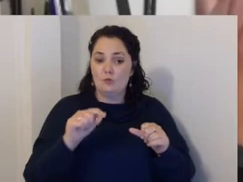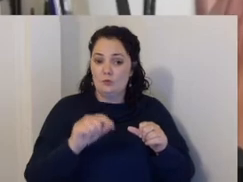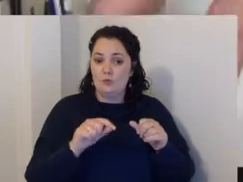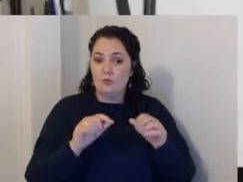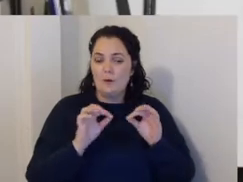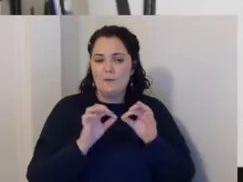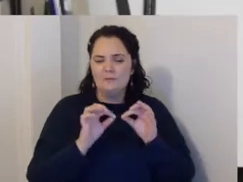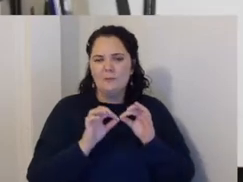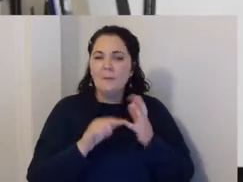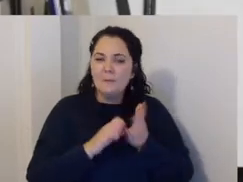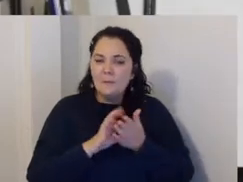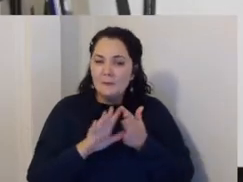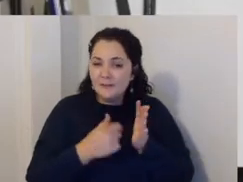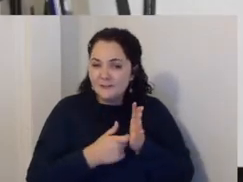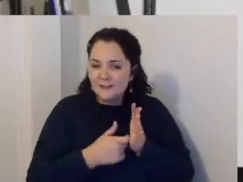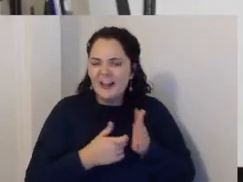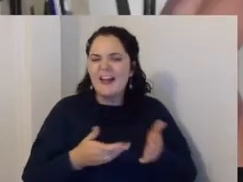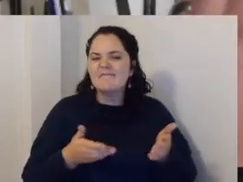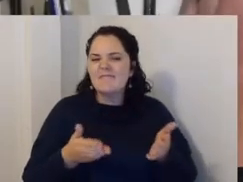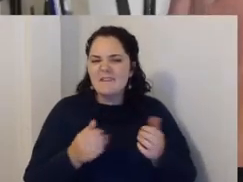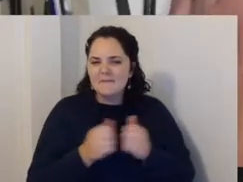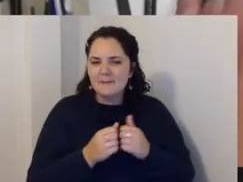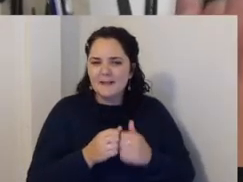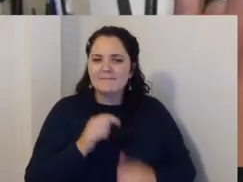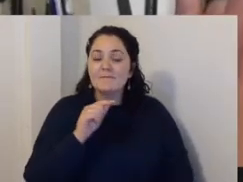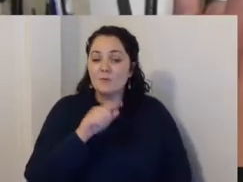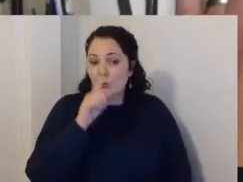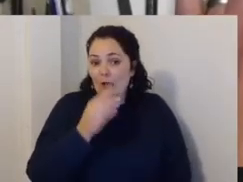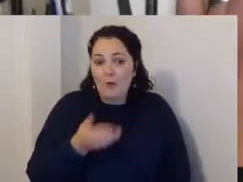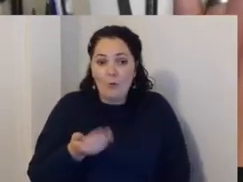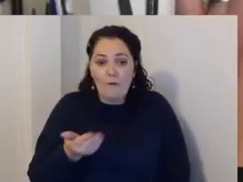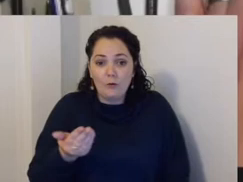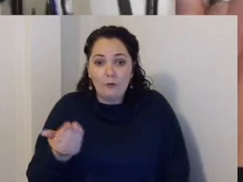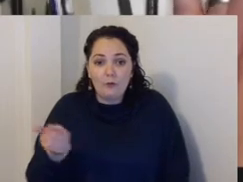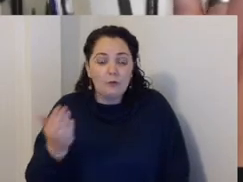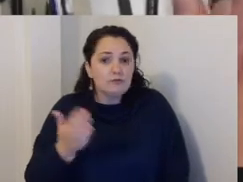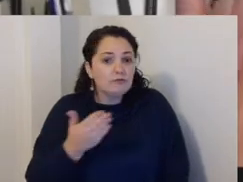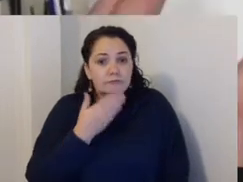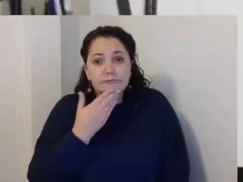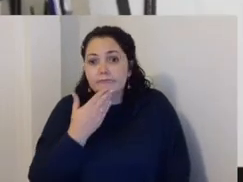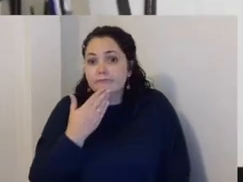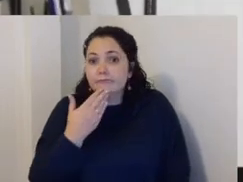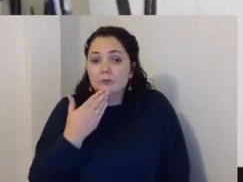be able to lift that out really quickly and really beautifully, you can make really strong